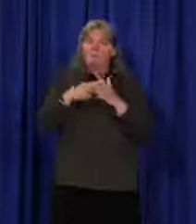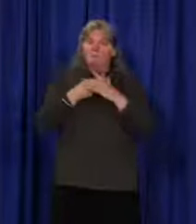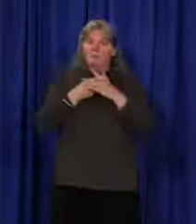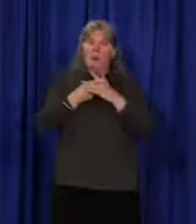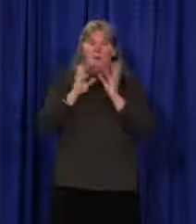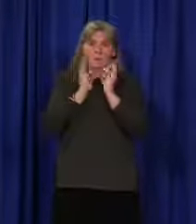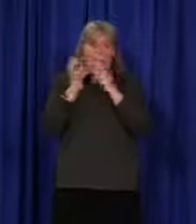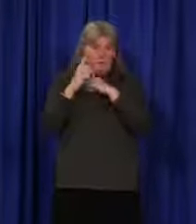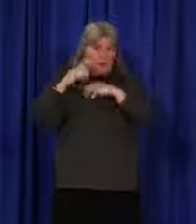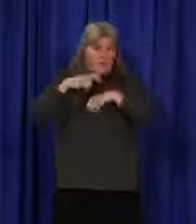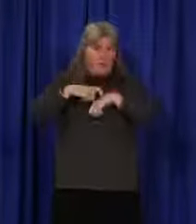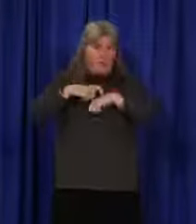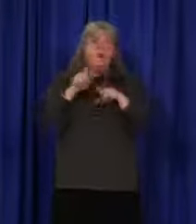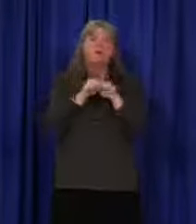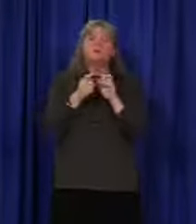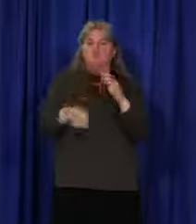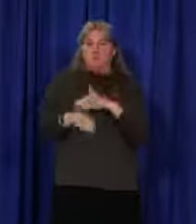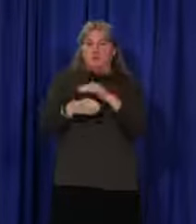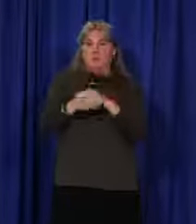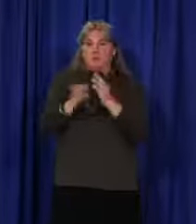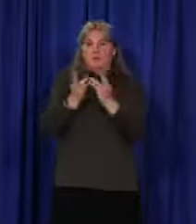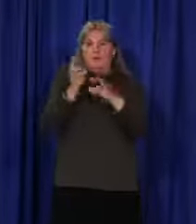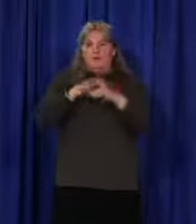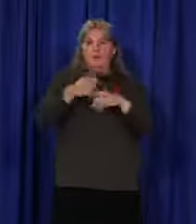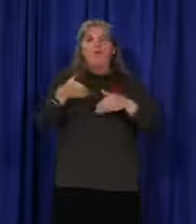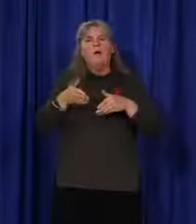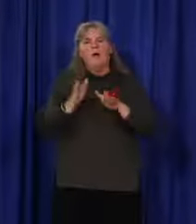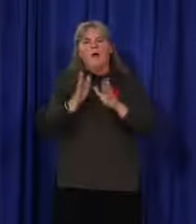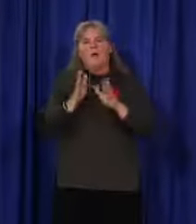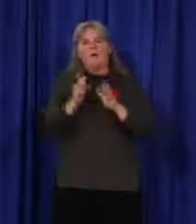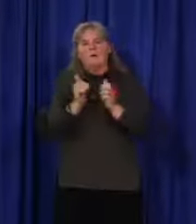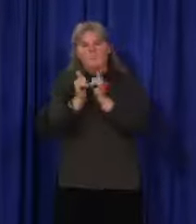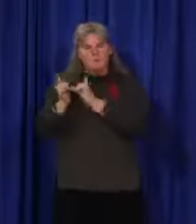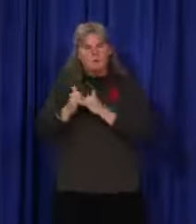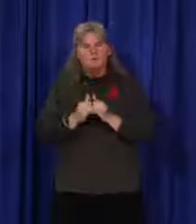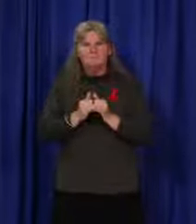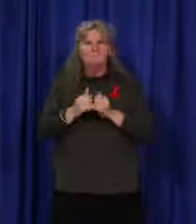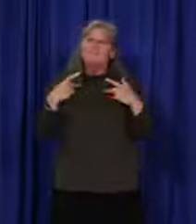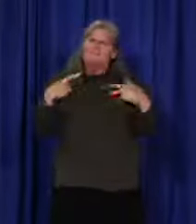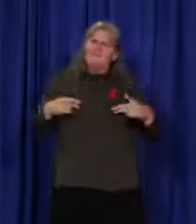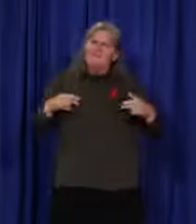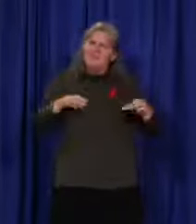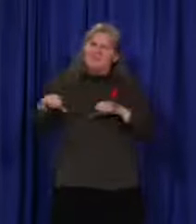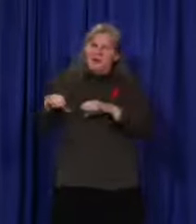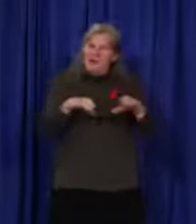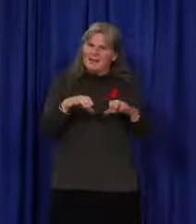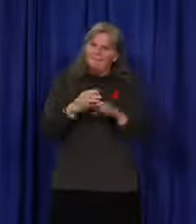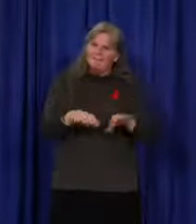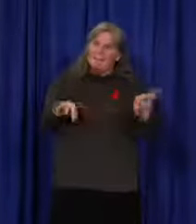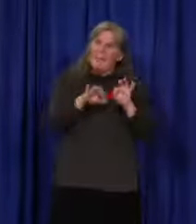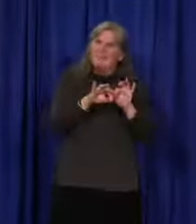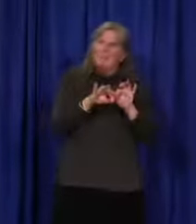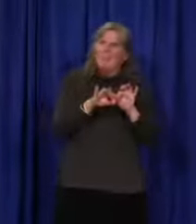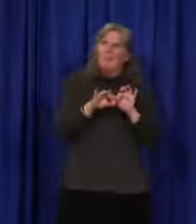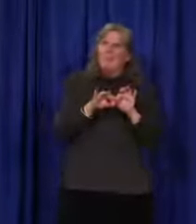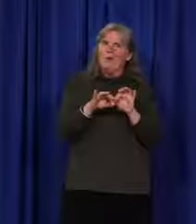coming forward for investigation as possible contacts. We are living already with higher COVID risk.